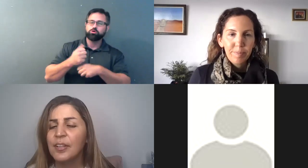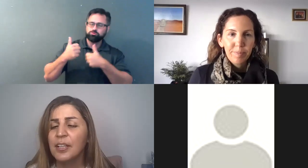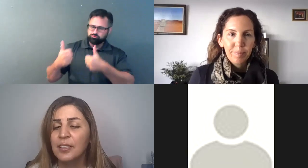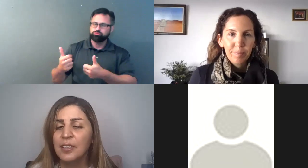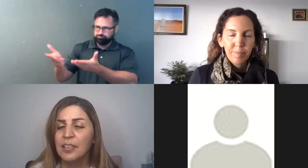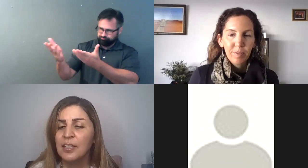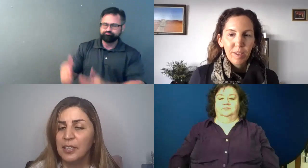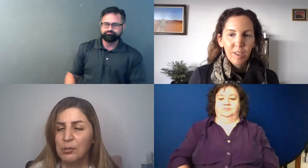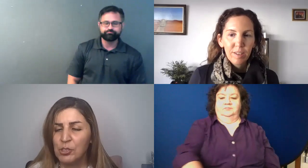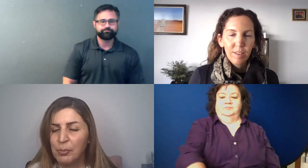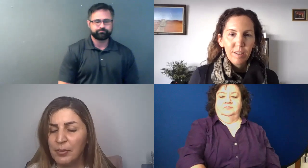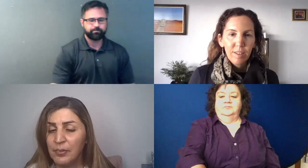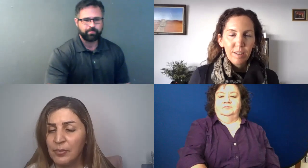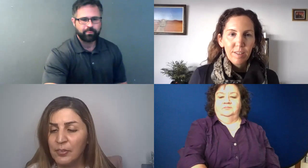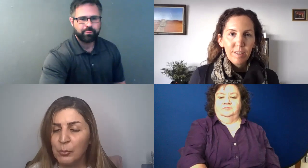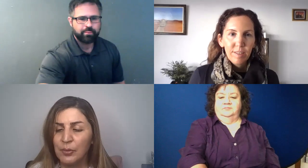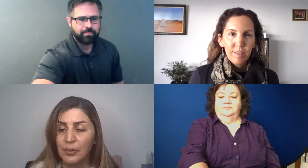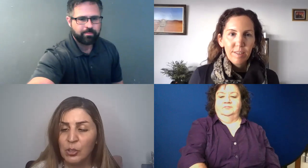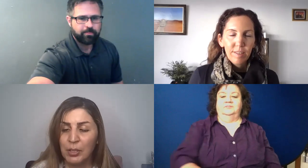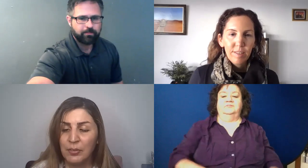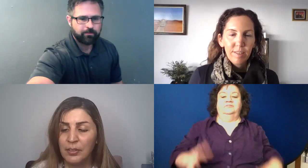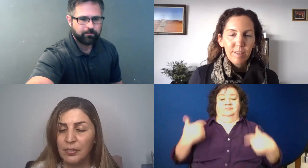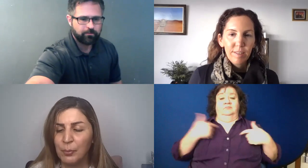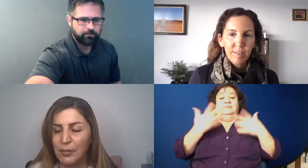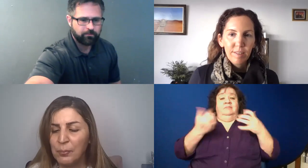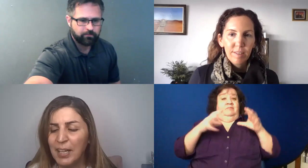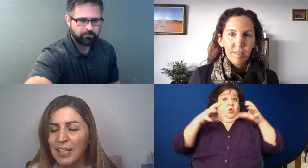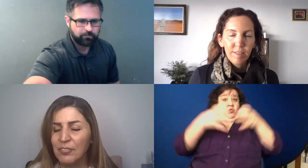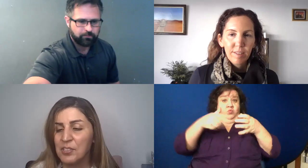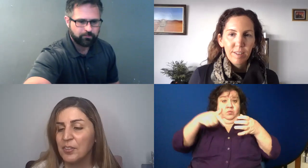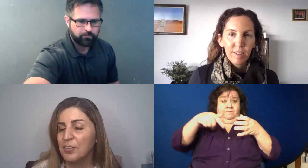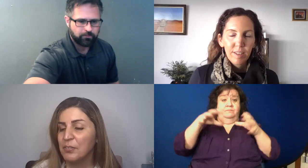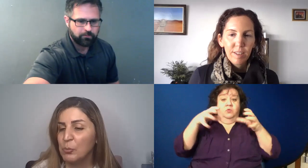on inclusional persons with disability and humanitarian response plan which is on the